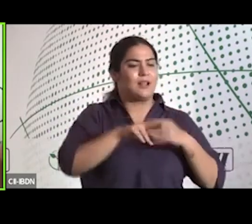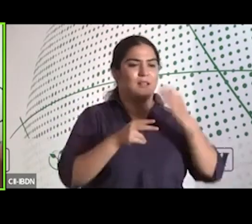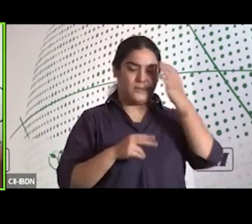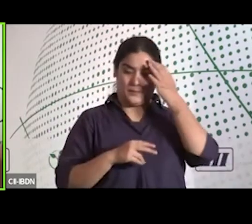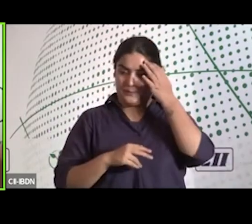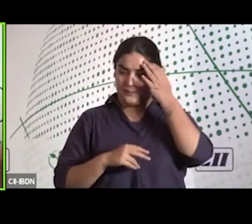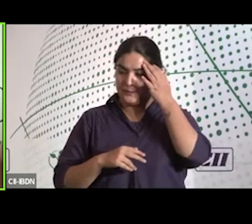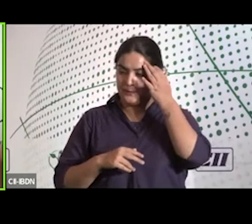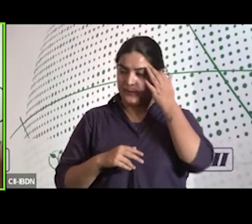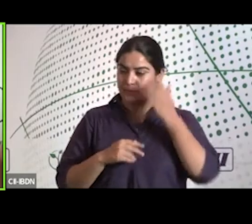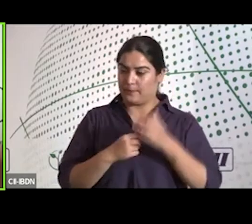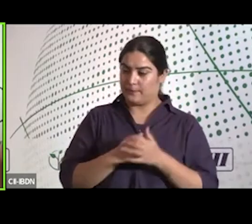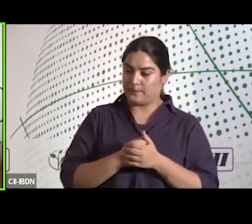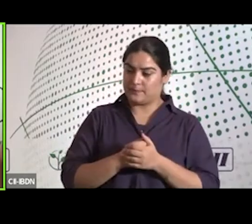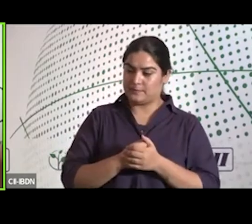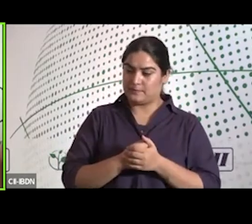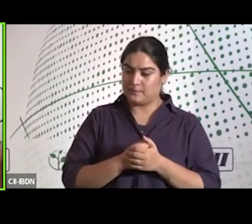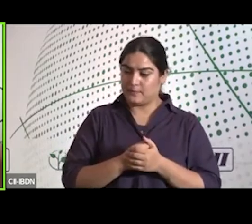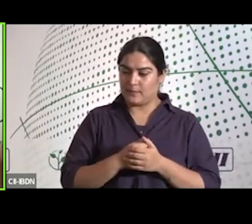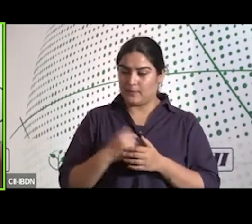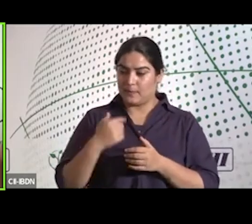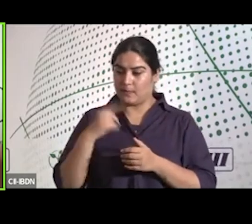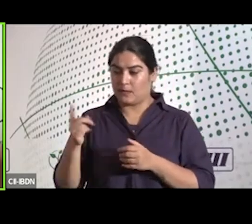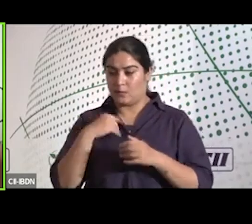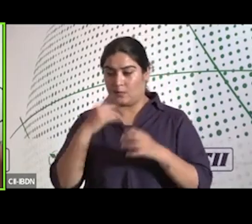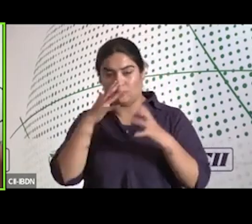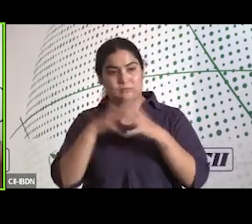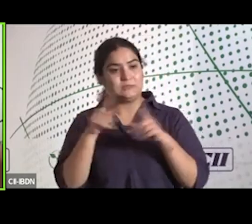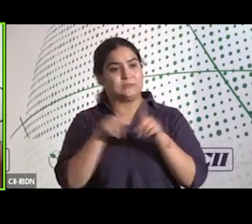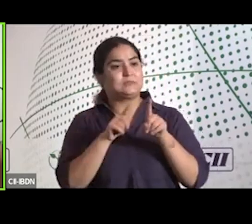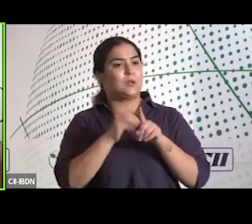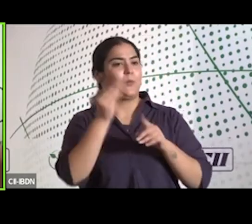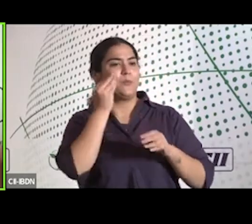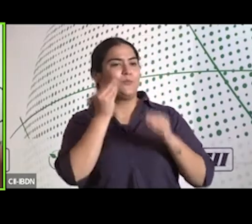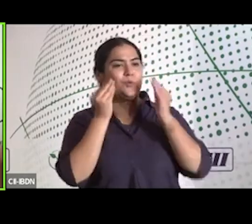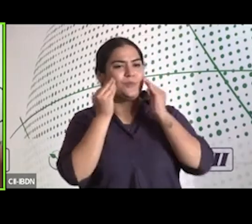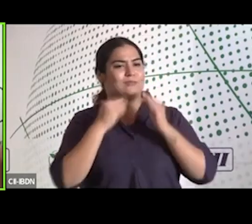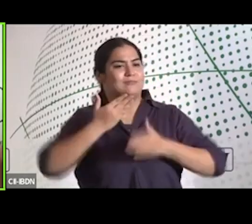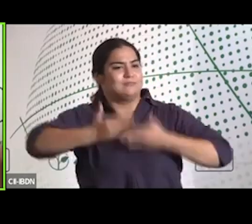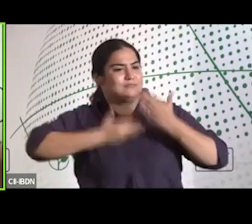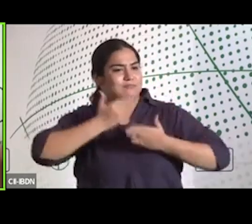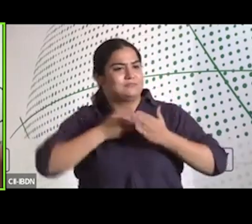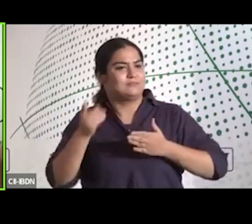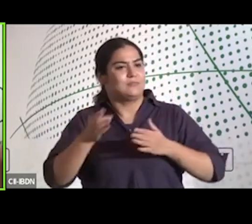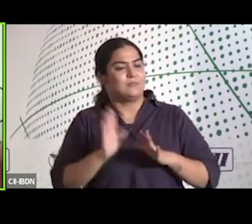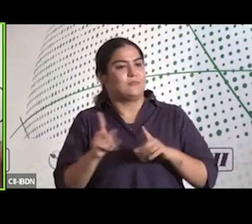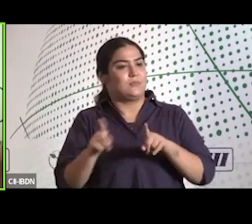and these were all girls we give the bucket, etc. and it's quite amazing. You know it.